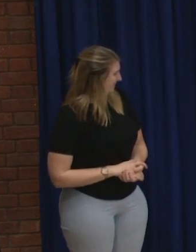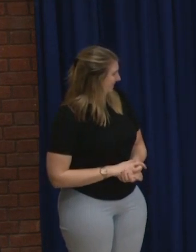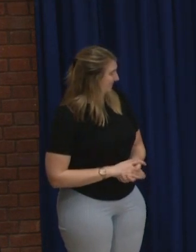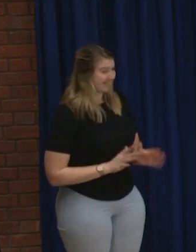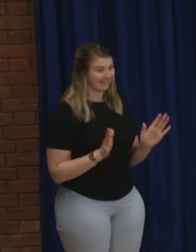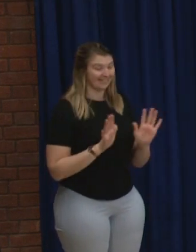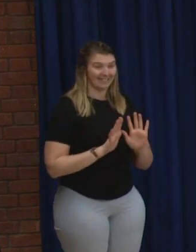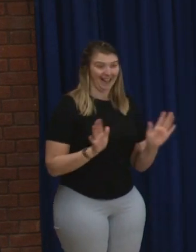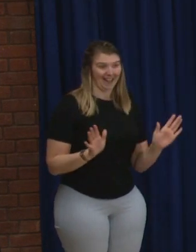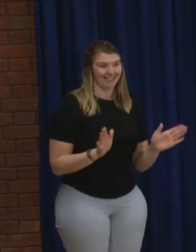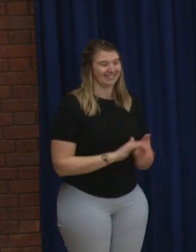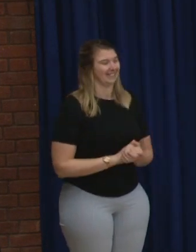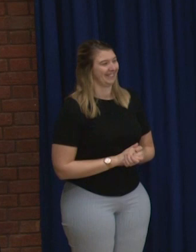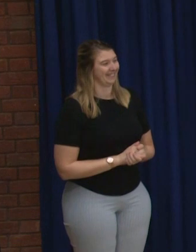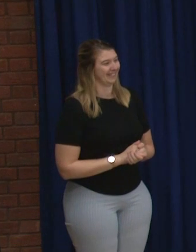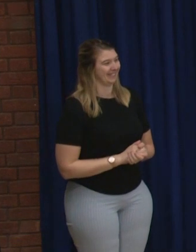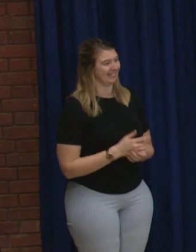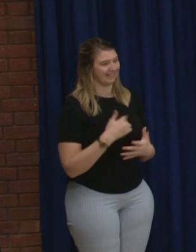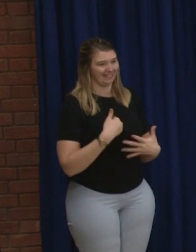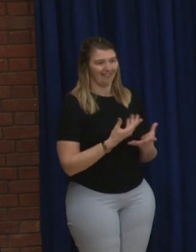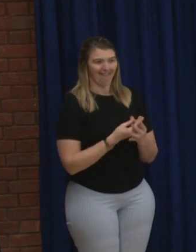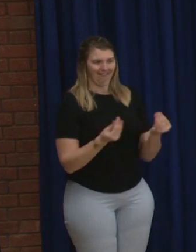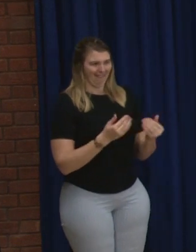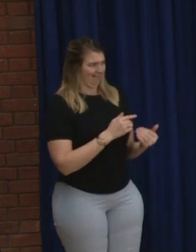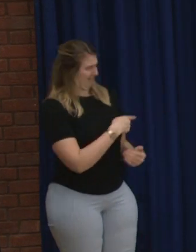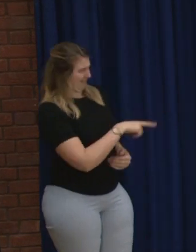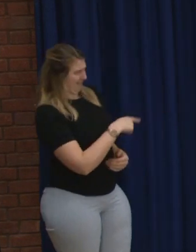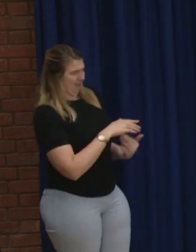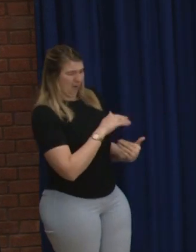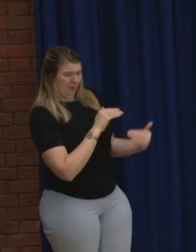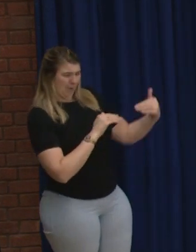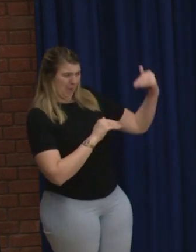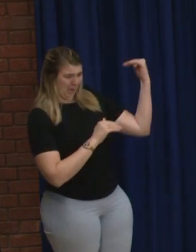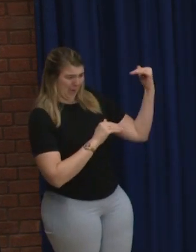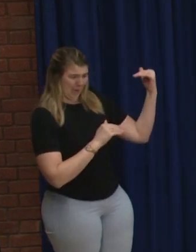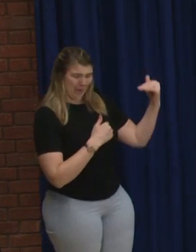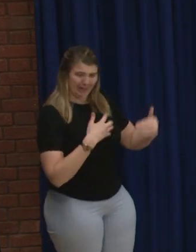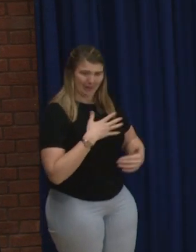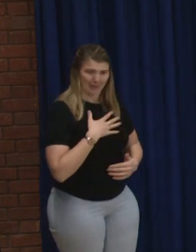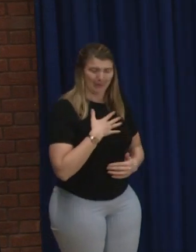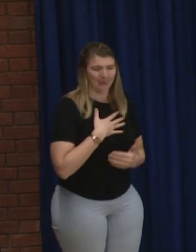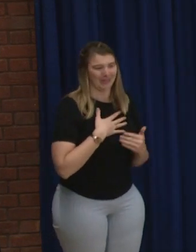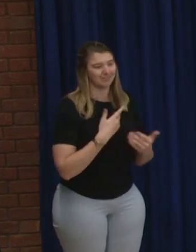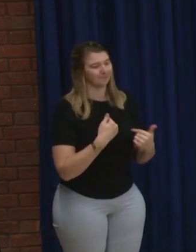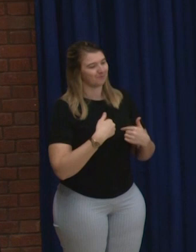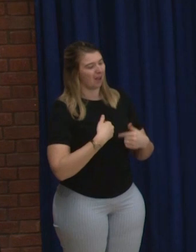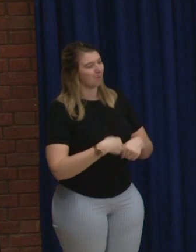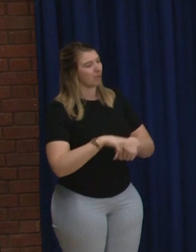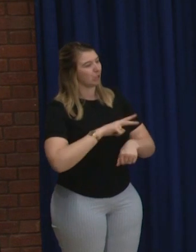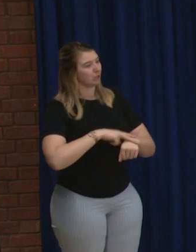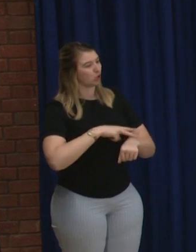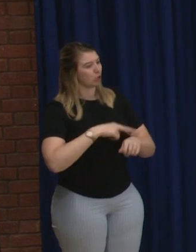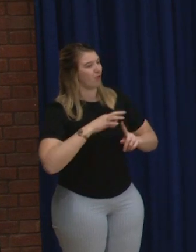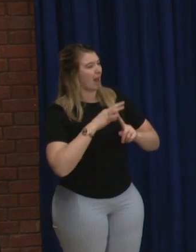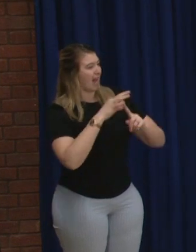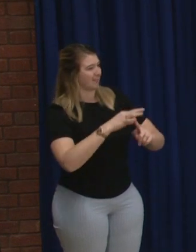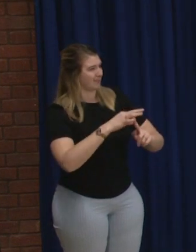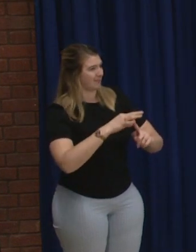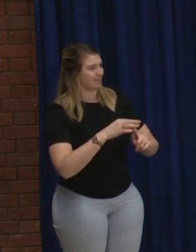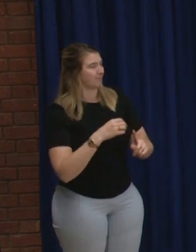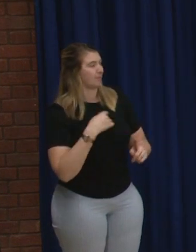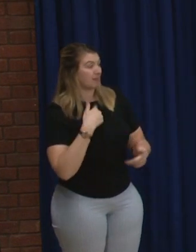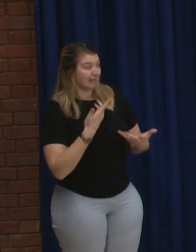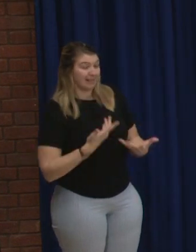Hi, so I'm in some some very lofty company here. I'm a doctoral candidate looking at ways to find